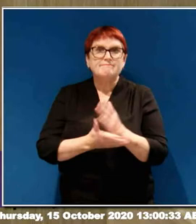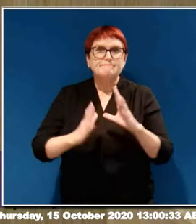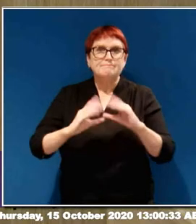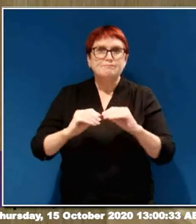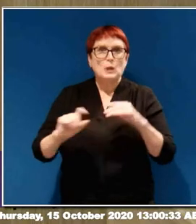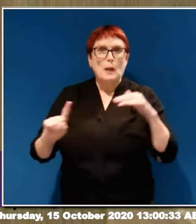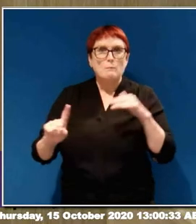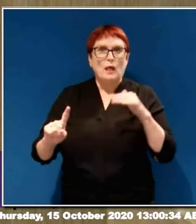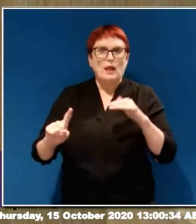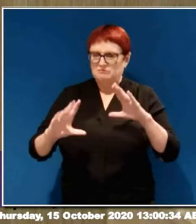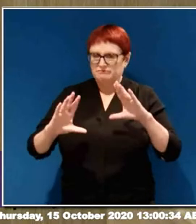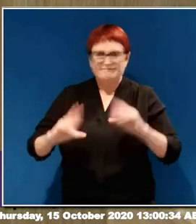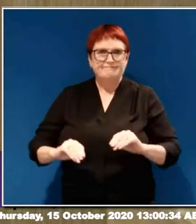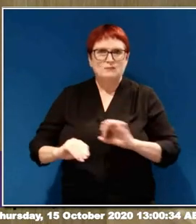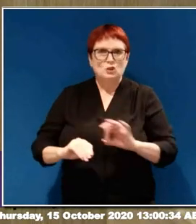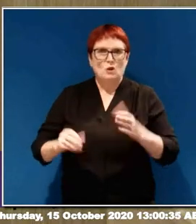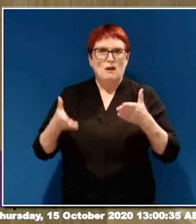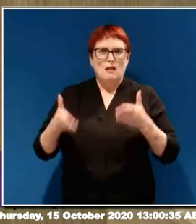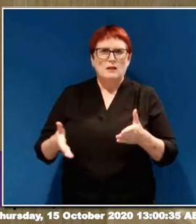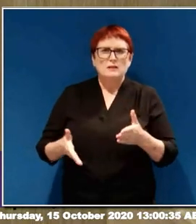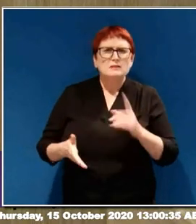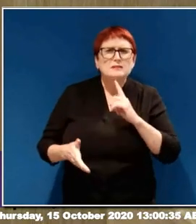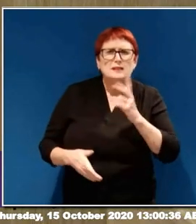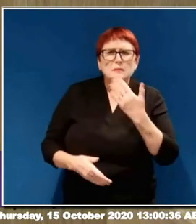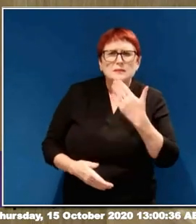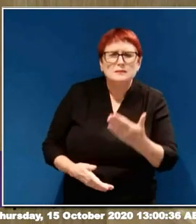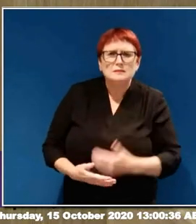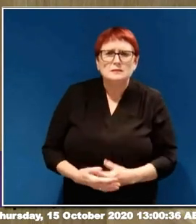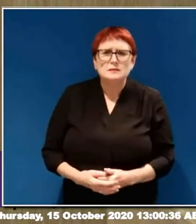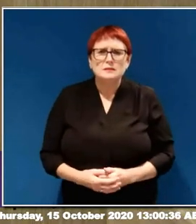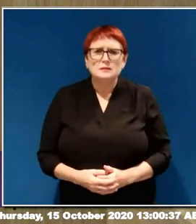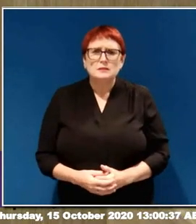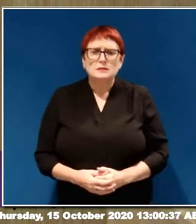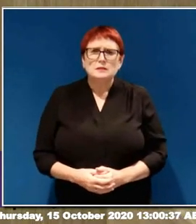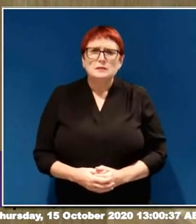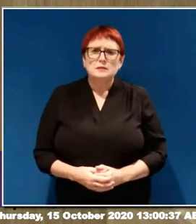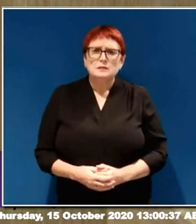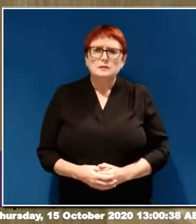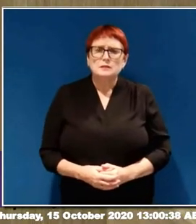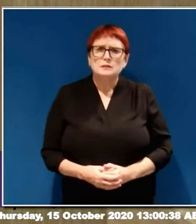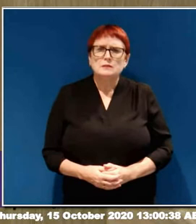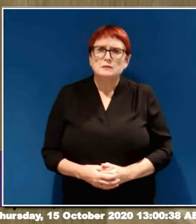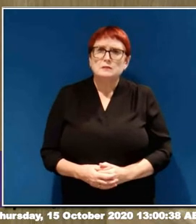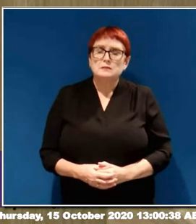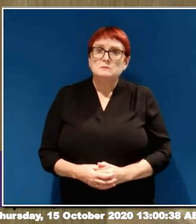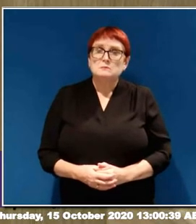Could you repeat the question, please? Do you know the extent to which, where the schools have, in fact,